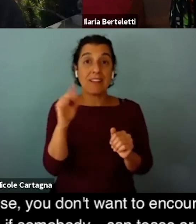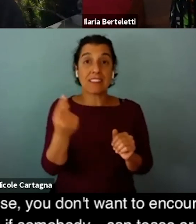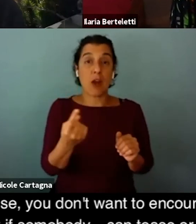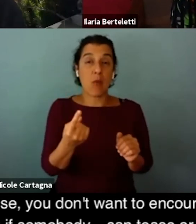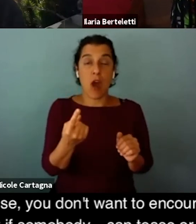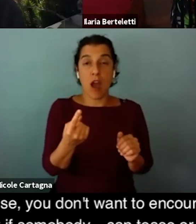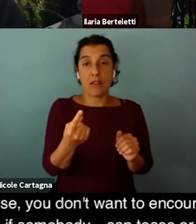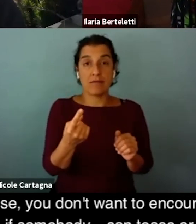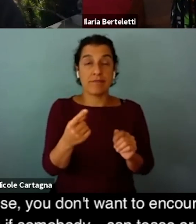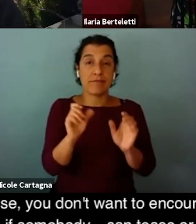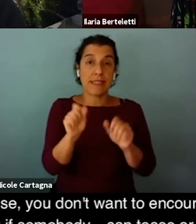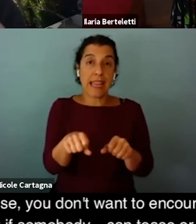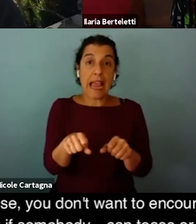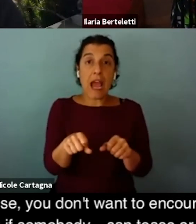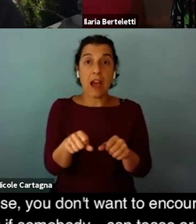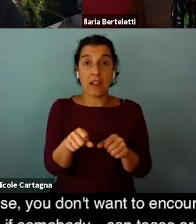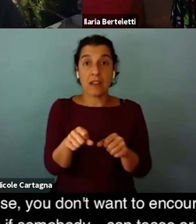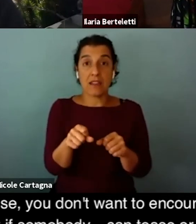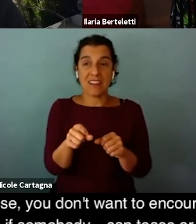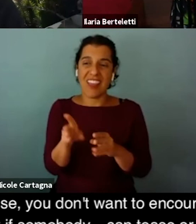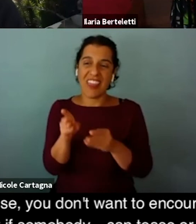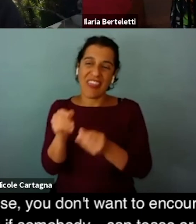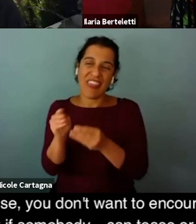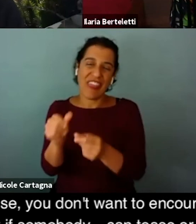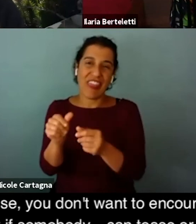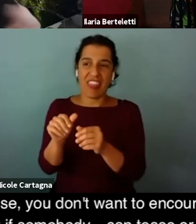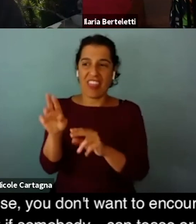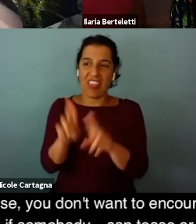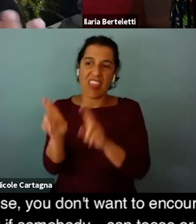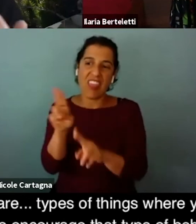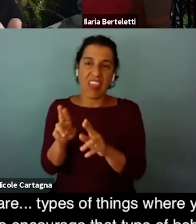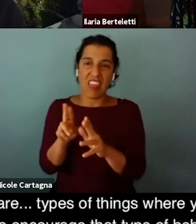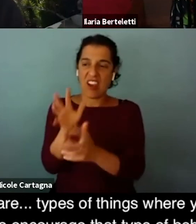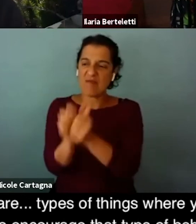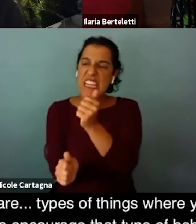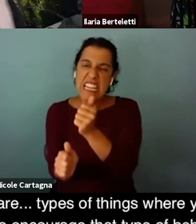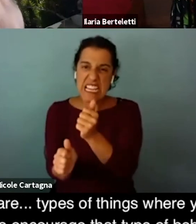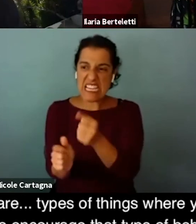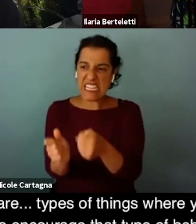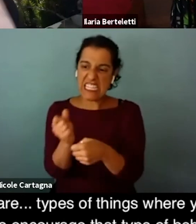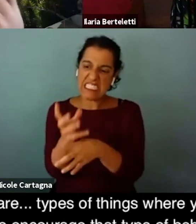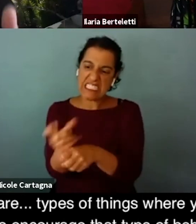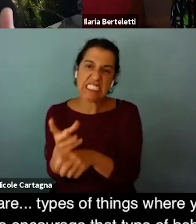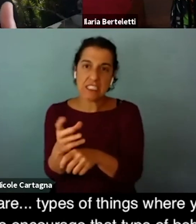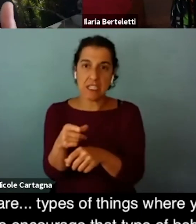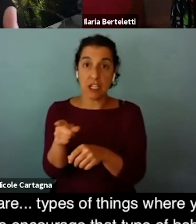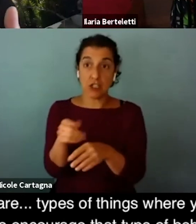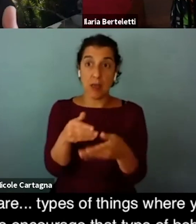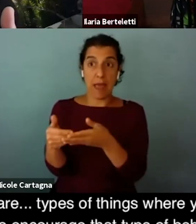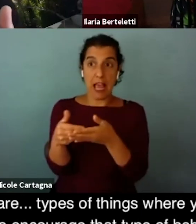can can tease or be mean to the baby these are these are types of things where